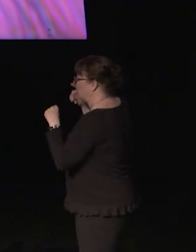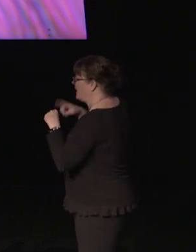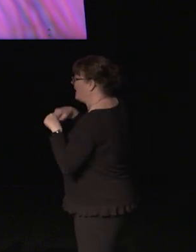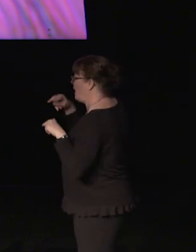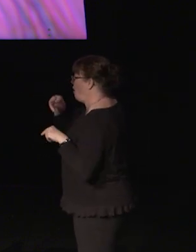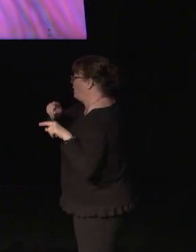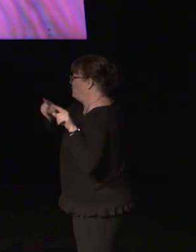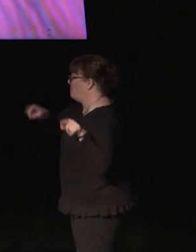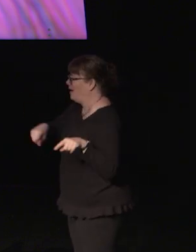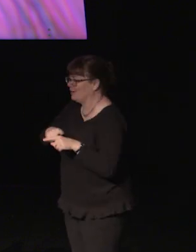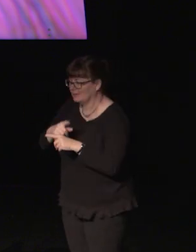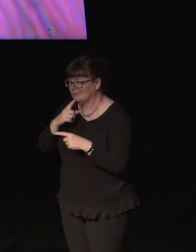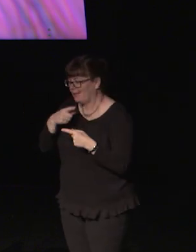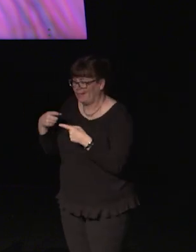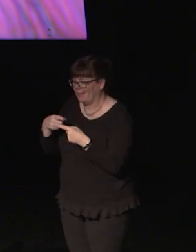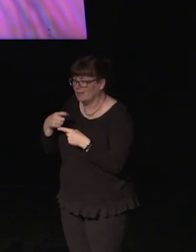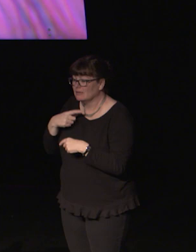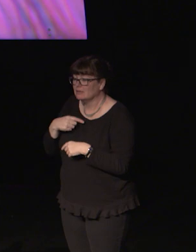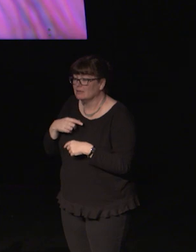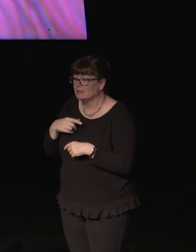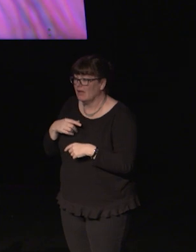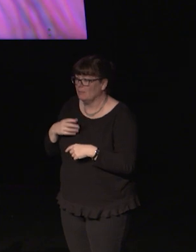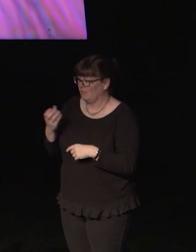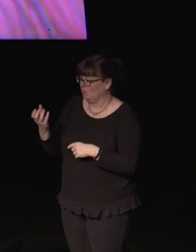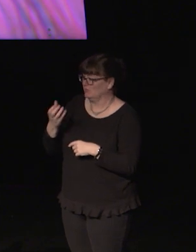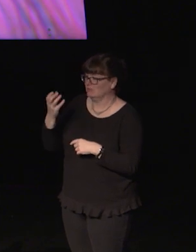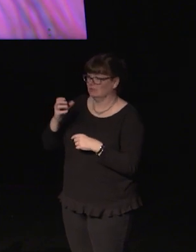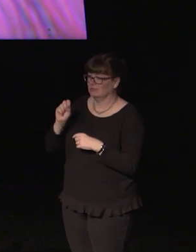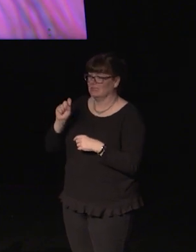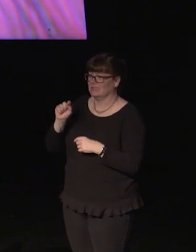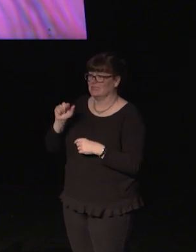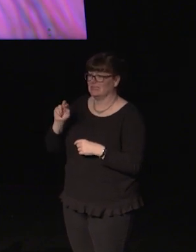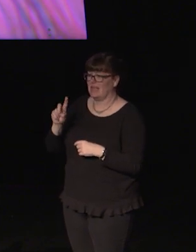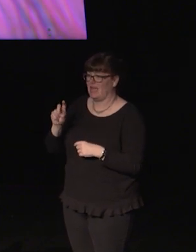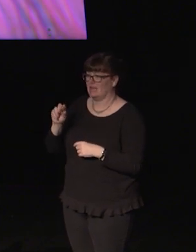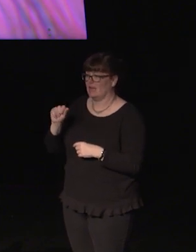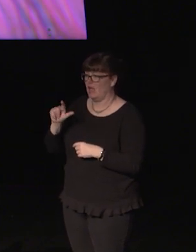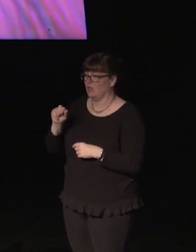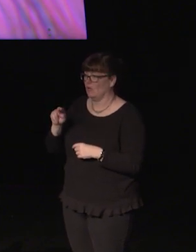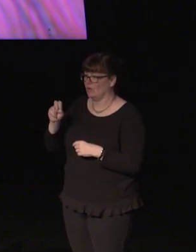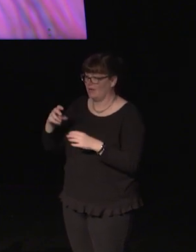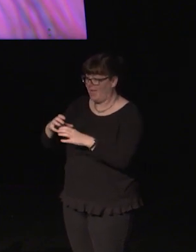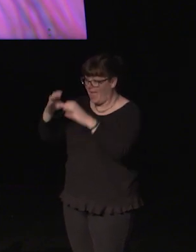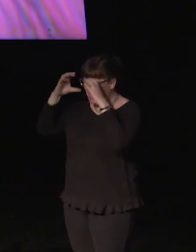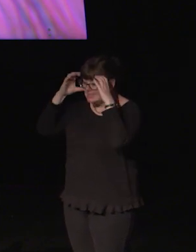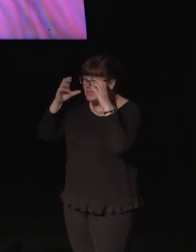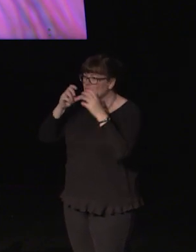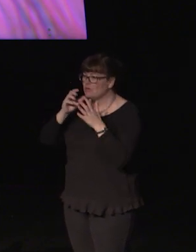But when you get the standalone headsets, you're not gonna be mirroring the end image to anything. So having...